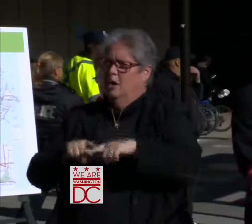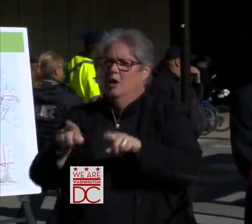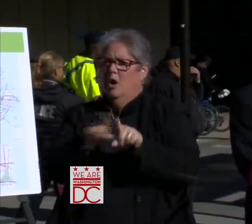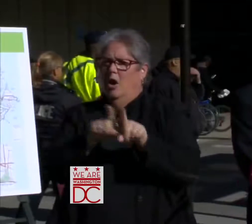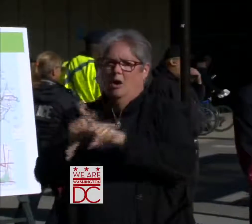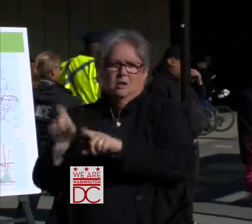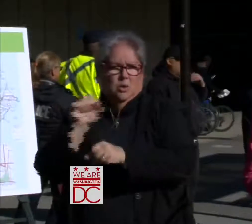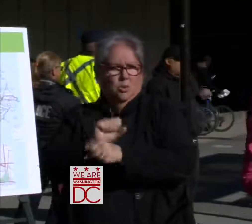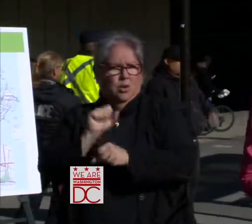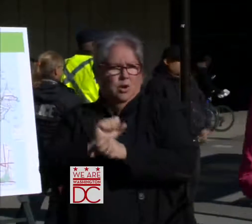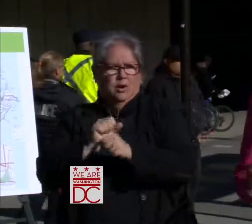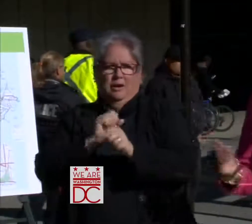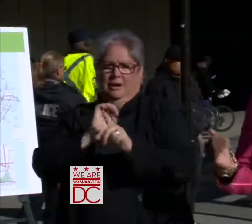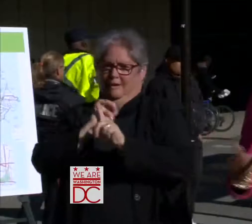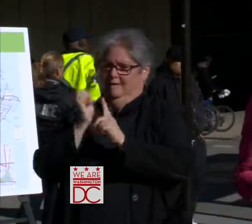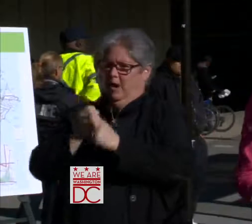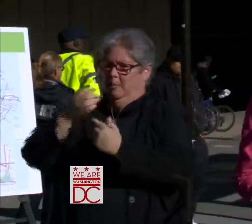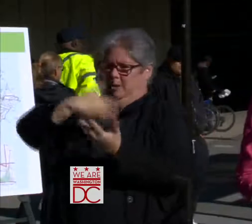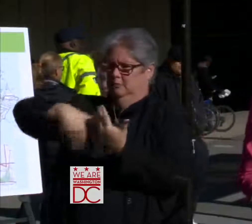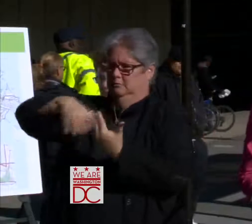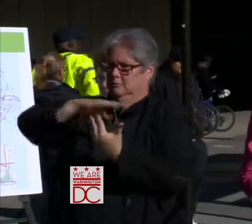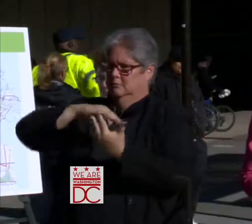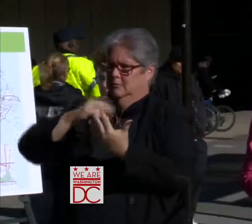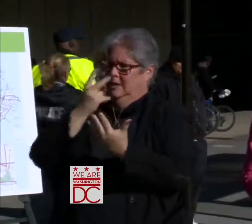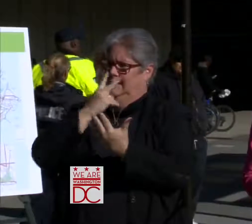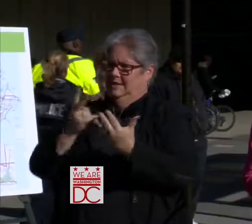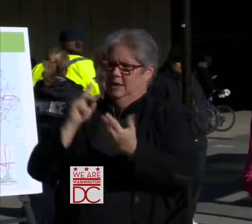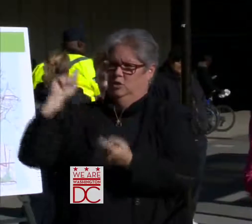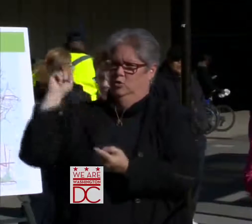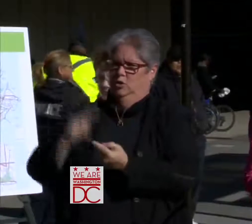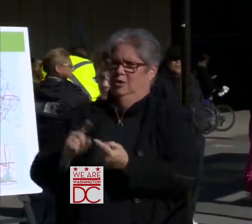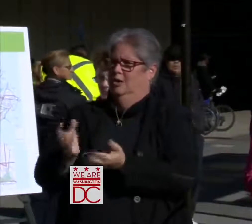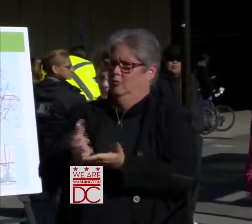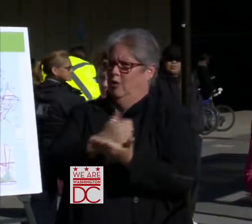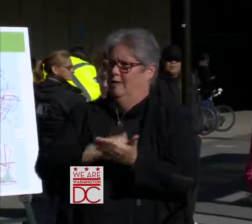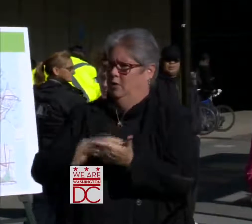WORKING IN AN ENVIRONMENT WHERE THEY SEE DECREASING REVENUES.